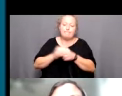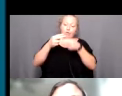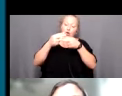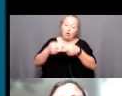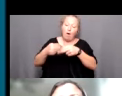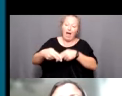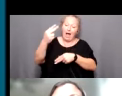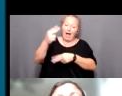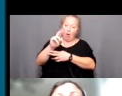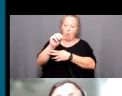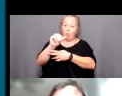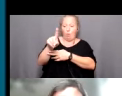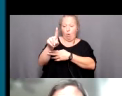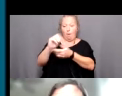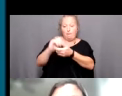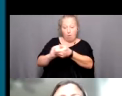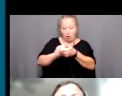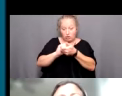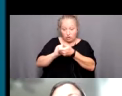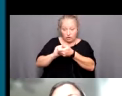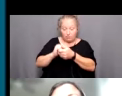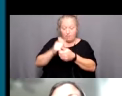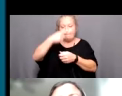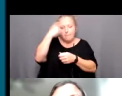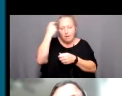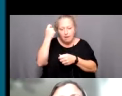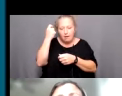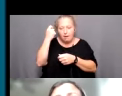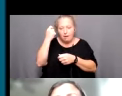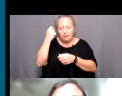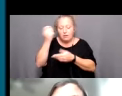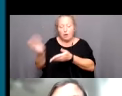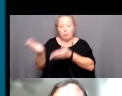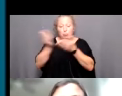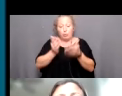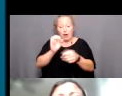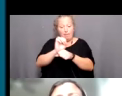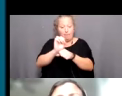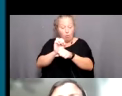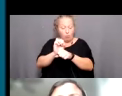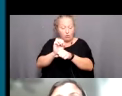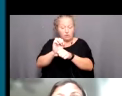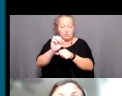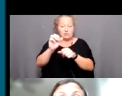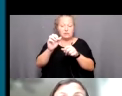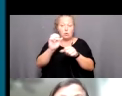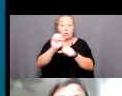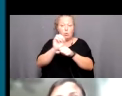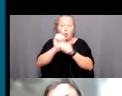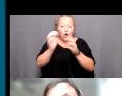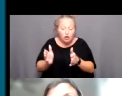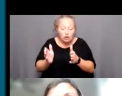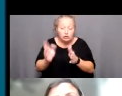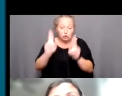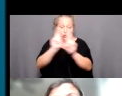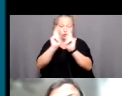road partnerships because they bring employers, workers, unions where